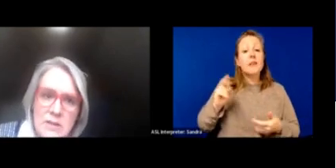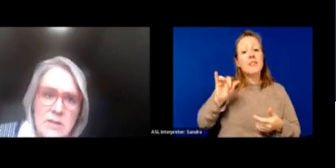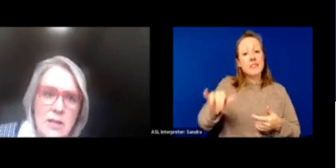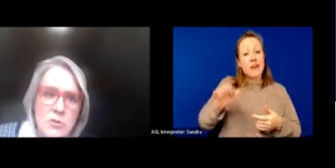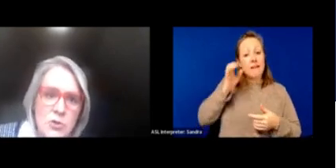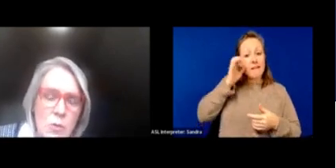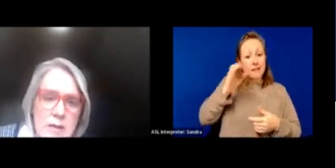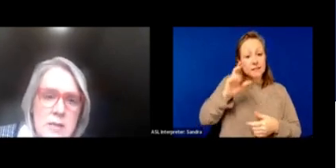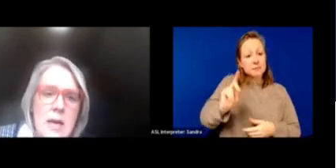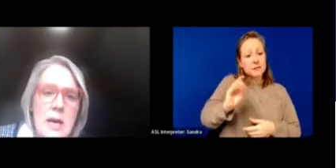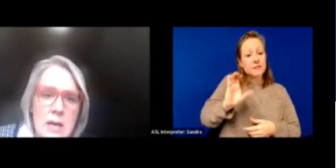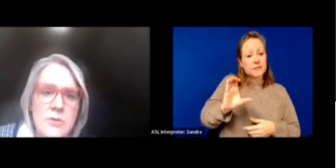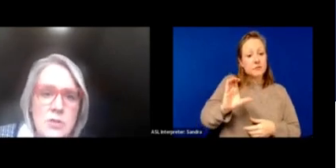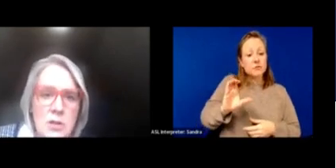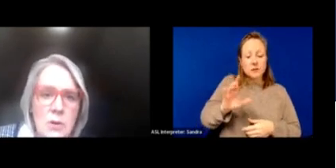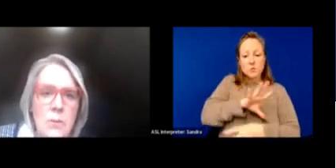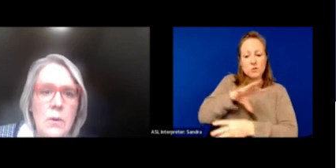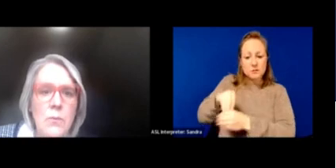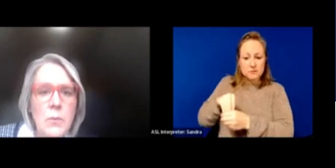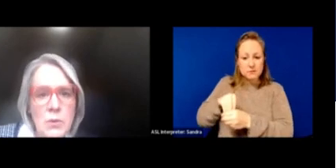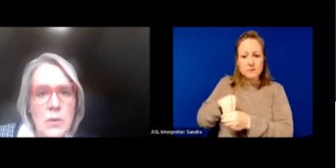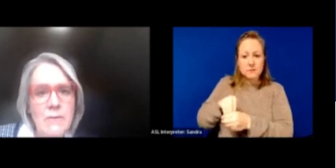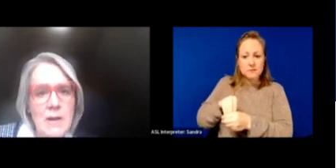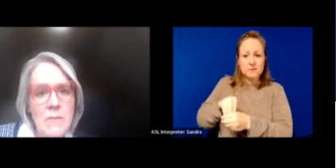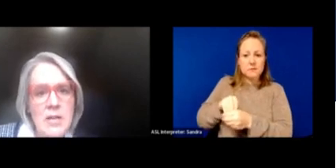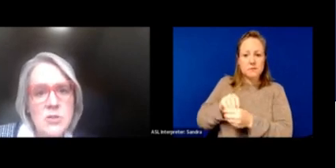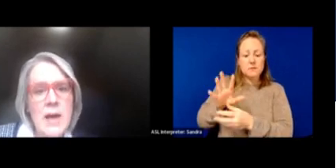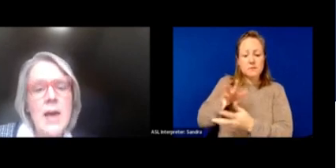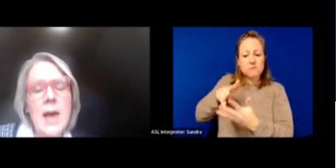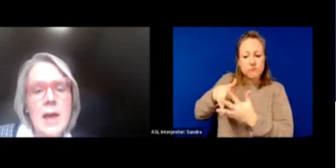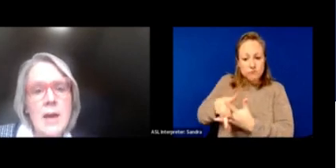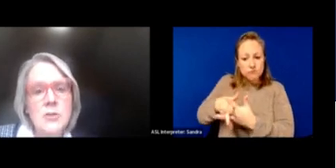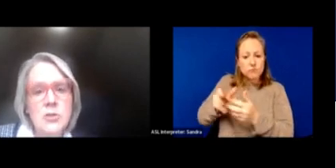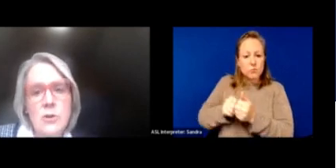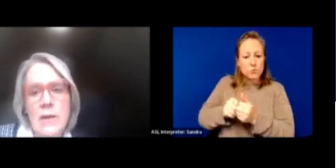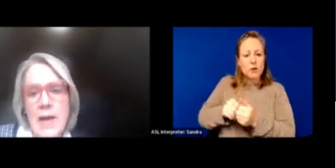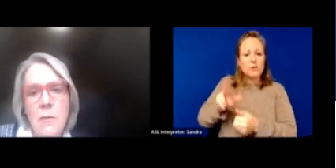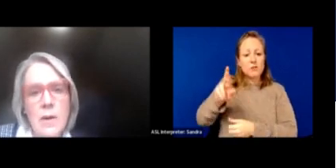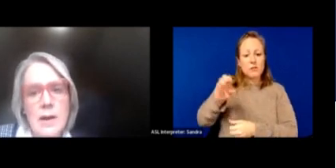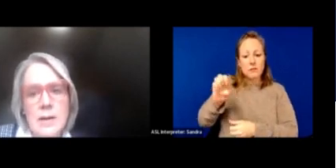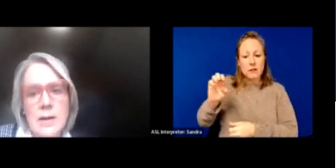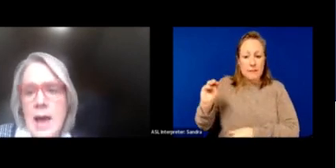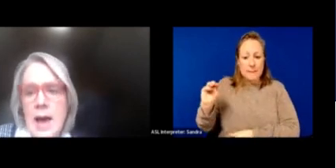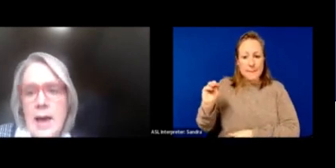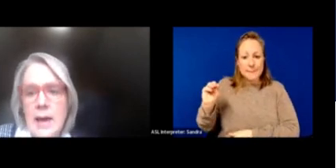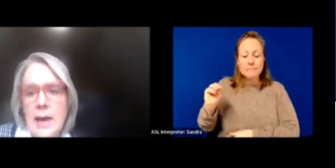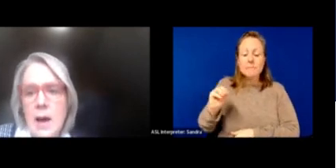dignity and choice into reportable event and management, and made sure that that was a